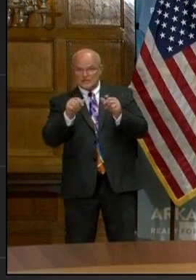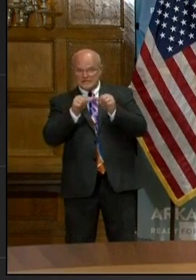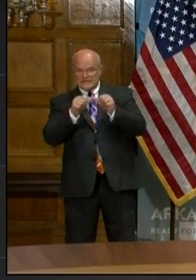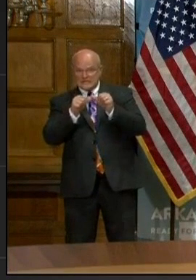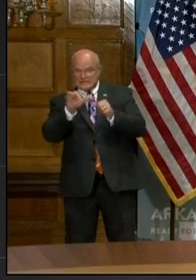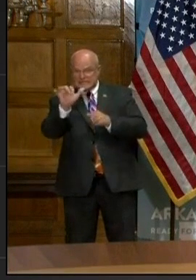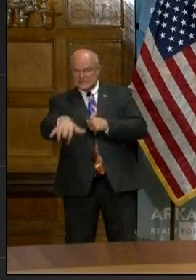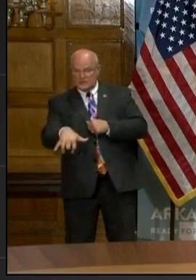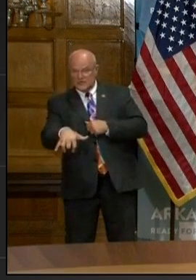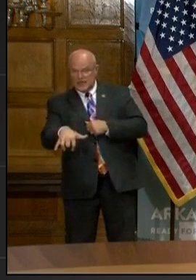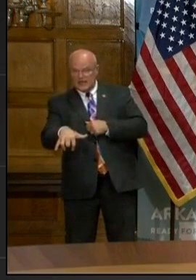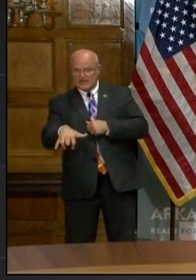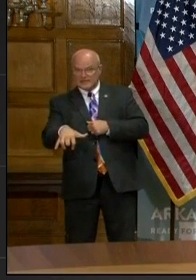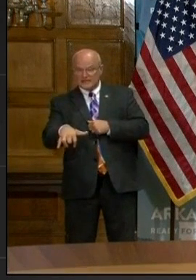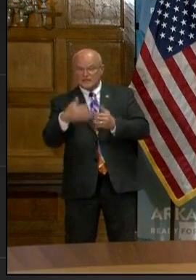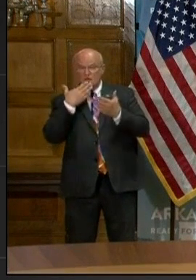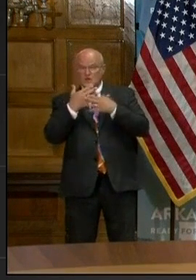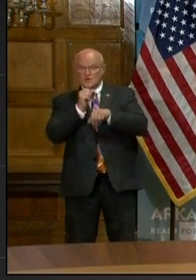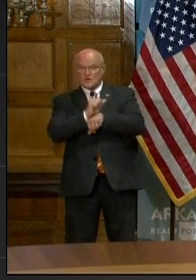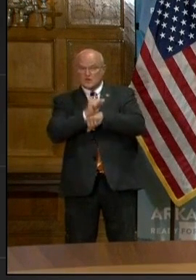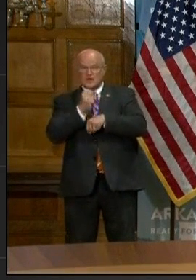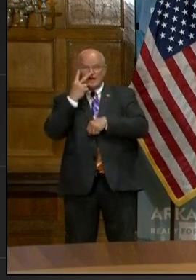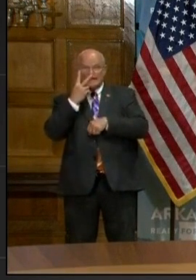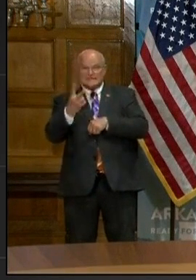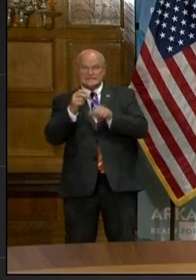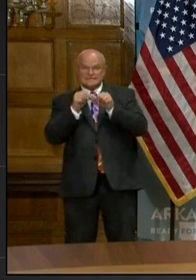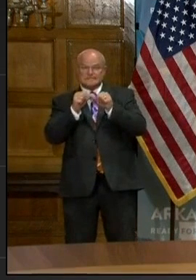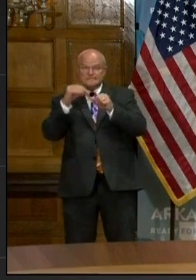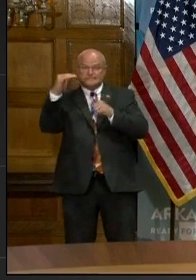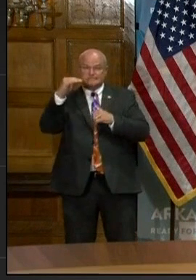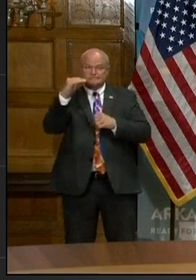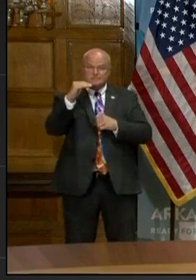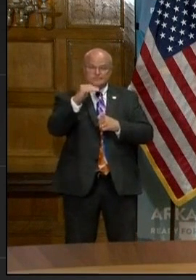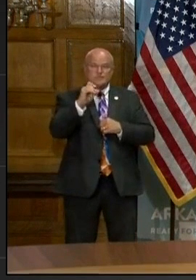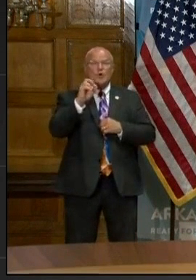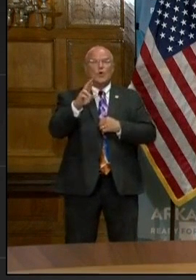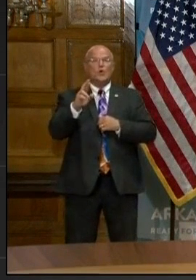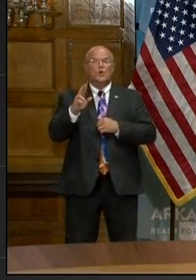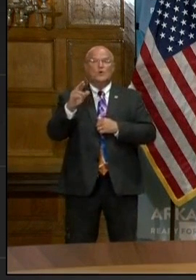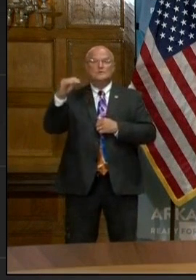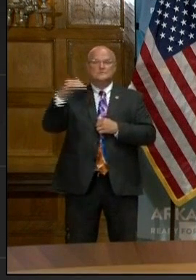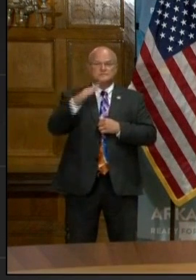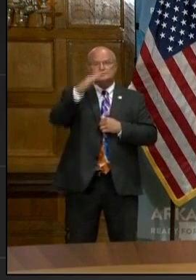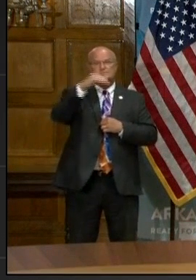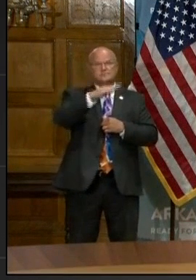IN THE NUMBER OF NEW CASES EVEN THOUGH THREE OF THEM WERE FAIRLY CLOSE, BUT IT HAS BEEN A DECLINE THE LAST FIVE DAYS. A QUESTION MARK FOR ARKANSAS IS WHETHER WE ARE GOING TO BE ABLE